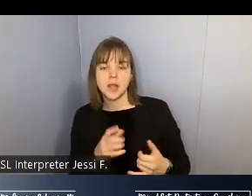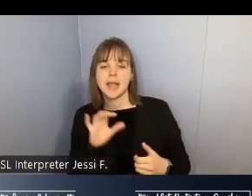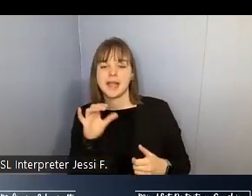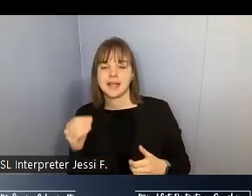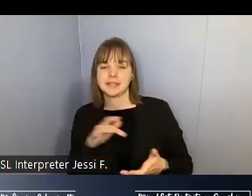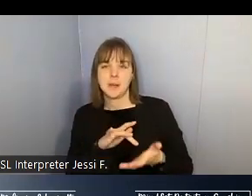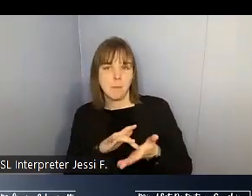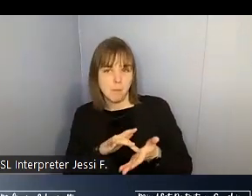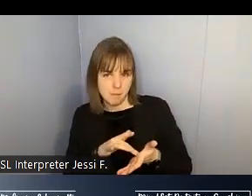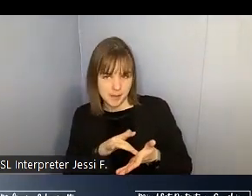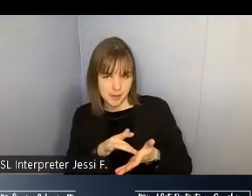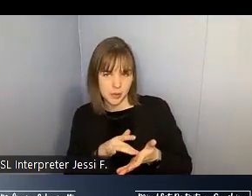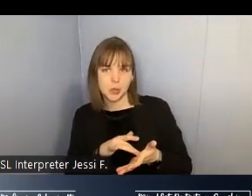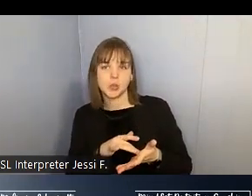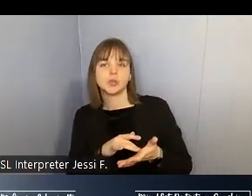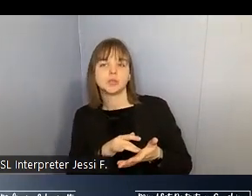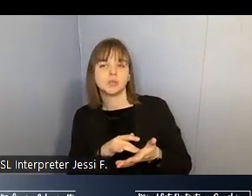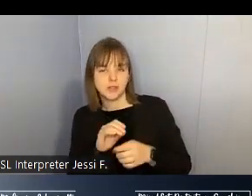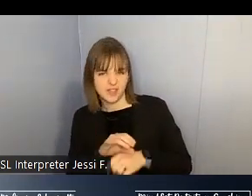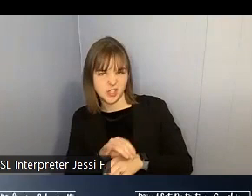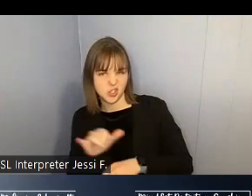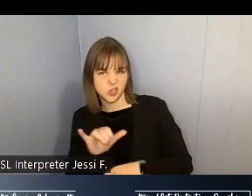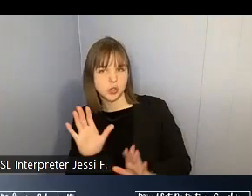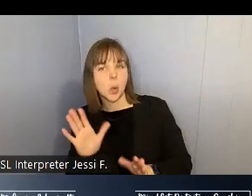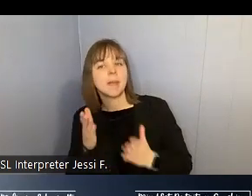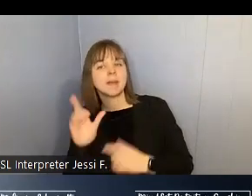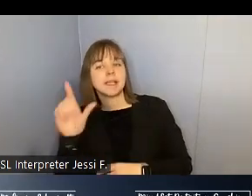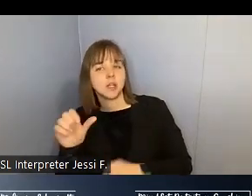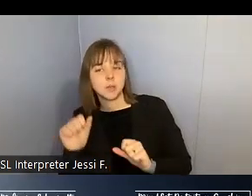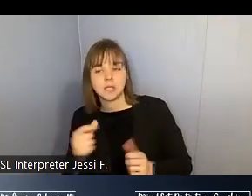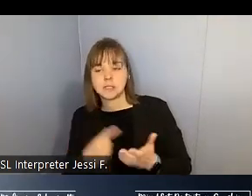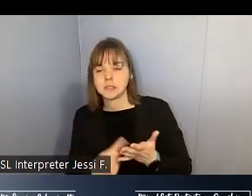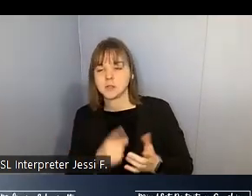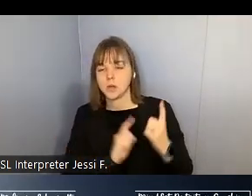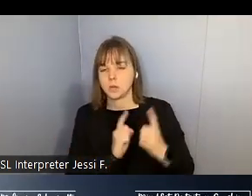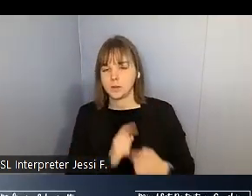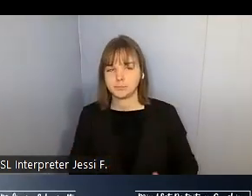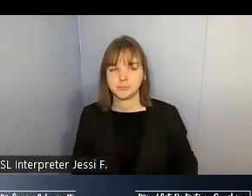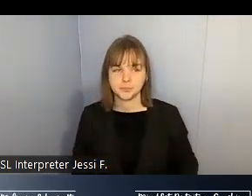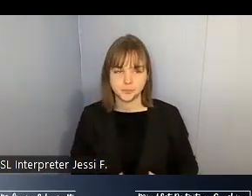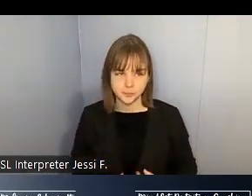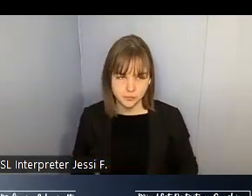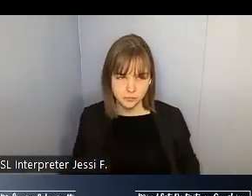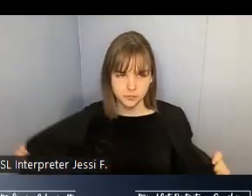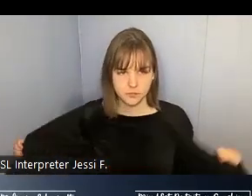OK, great. Thank you. OK. Yep, you bet. So after you've got your data, you've taken your pictures,